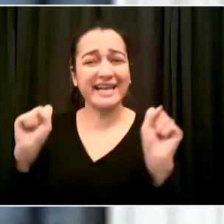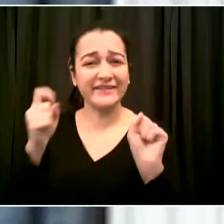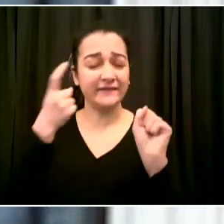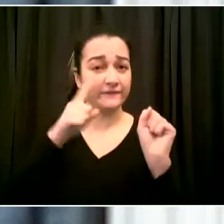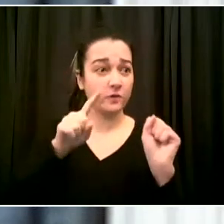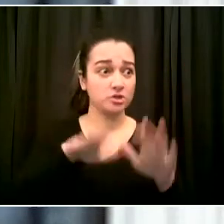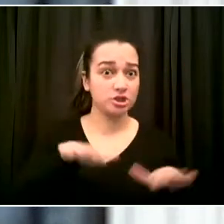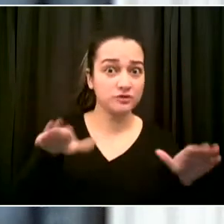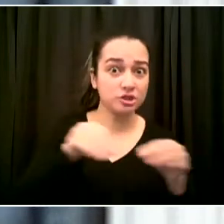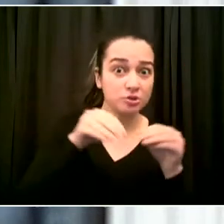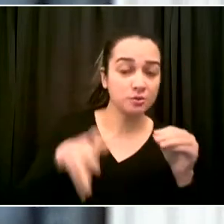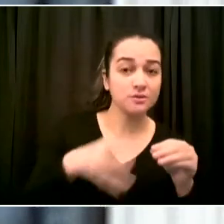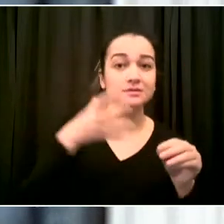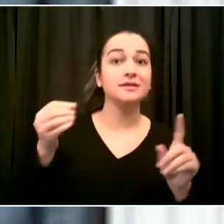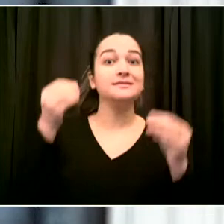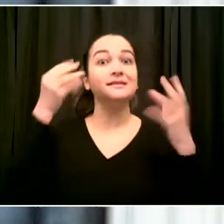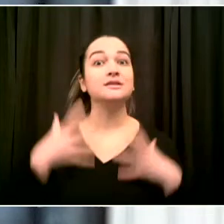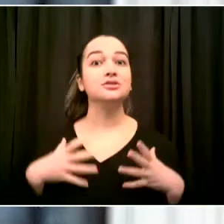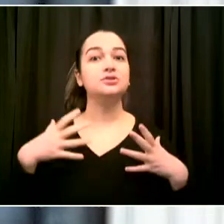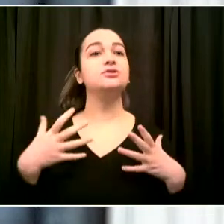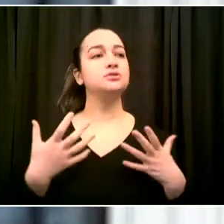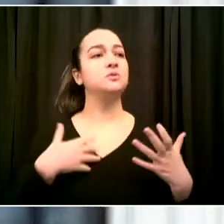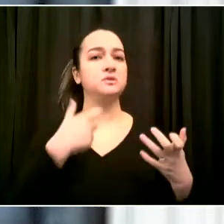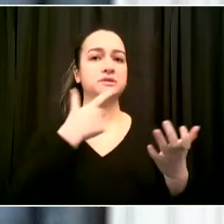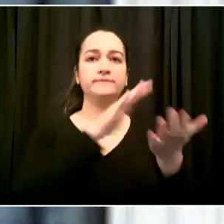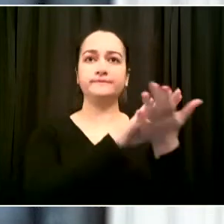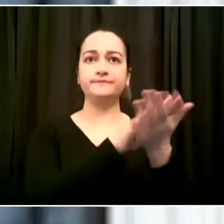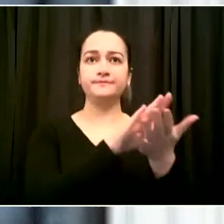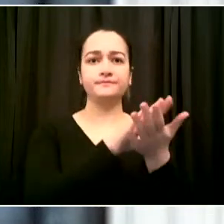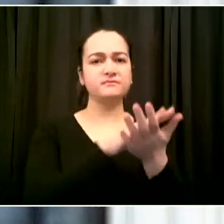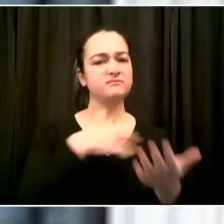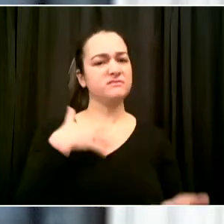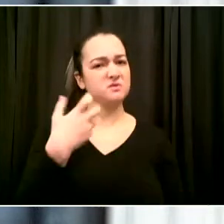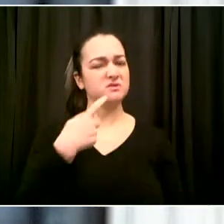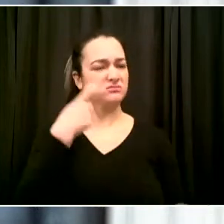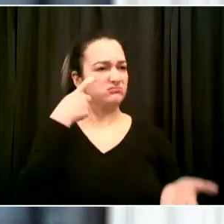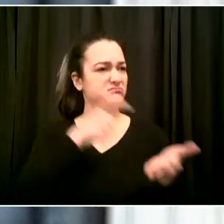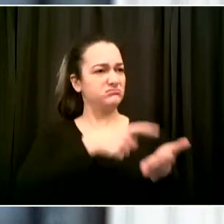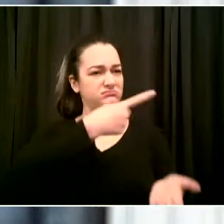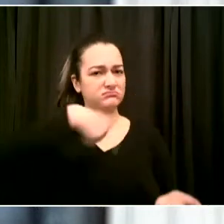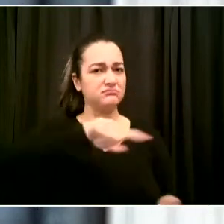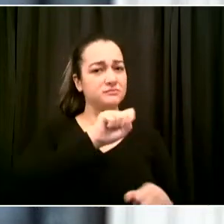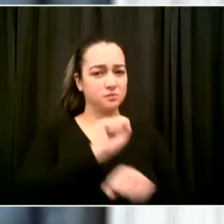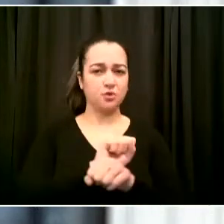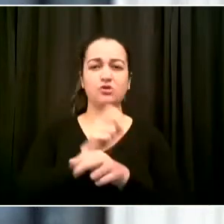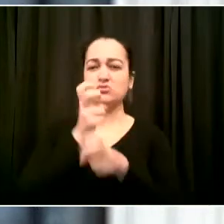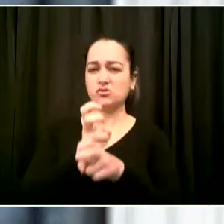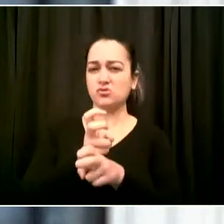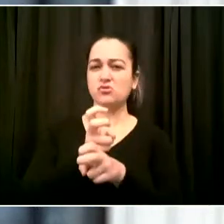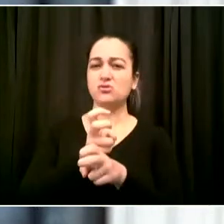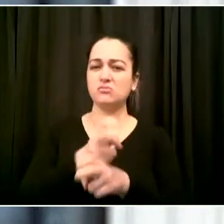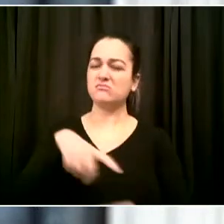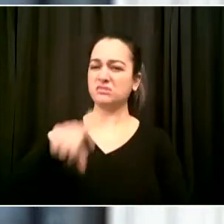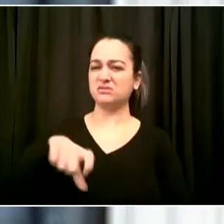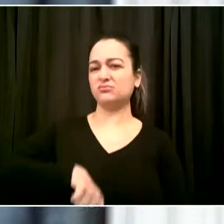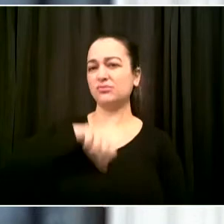COULD HAVE IT LOOKS BEAUTIFUL. THE STUDENTS THEMSELVES HAVE DONE SUCH H AN AMAZING JOB OF